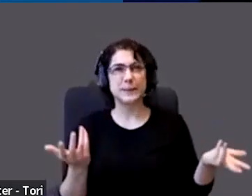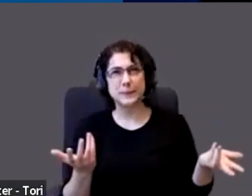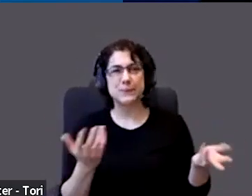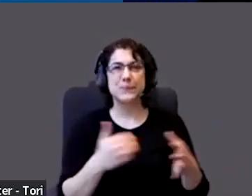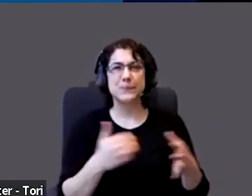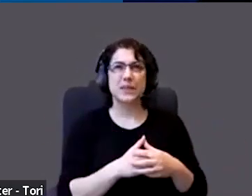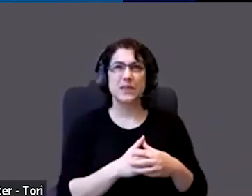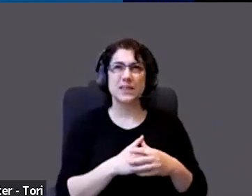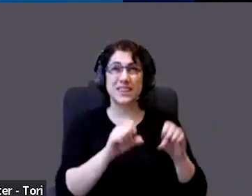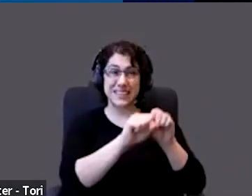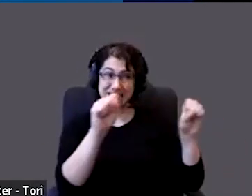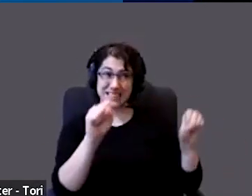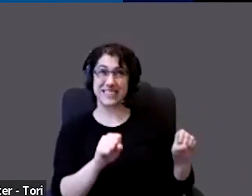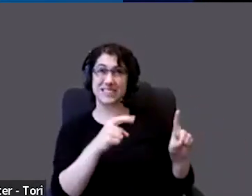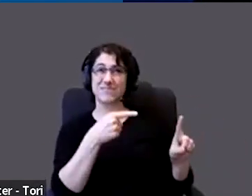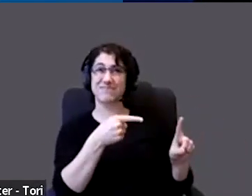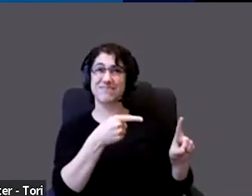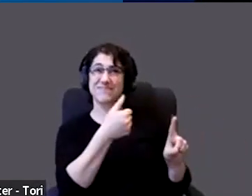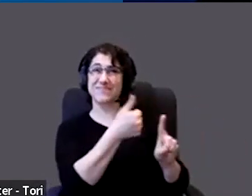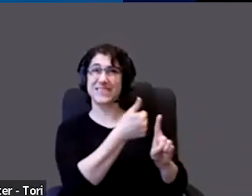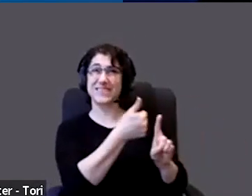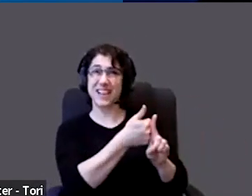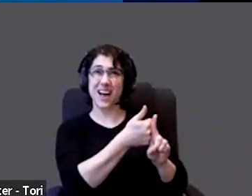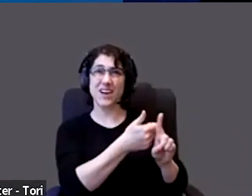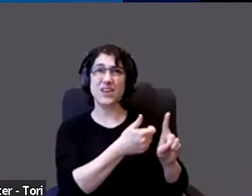to sort of work against this.